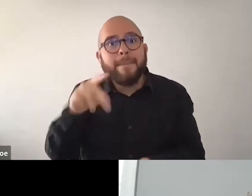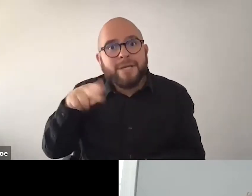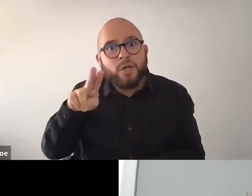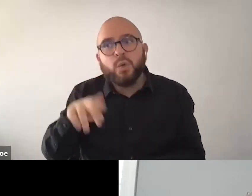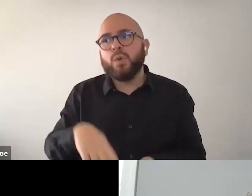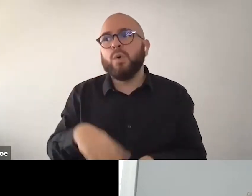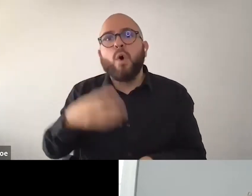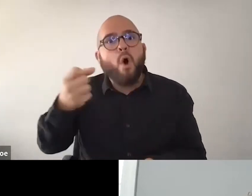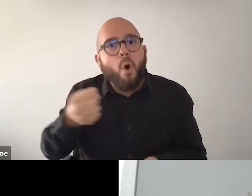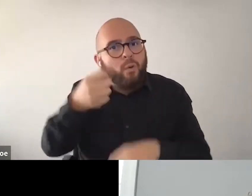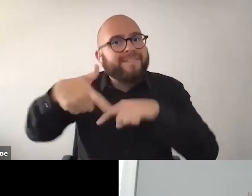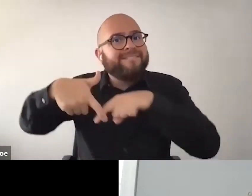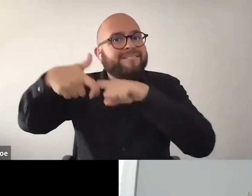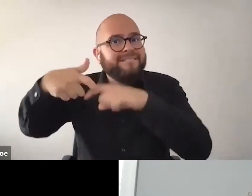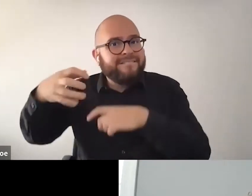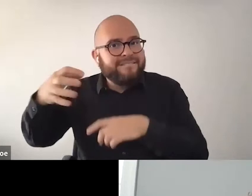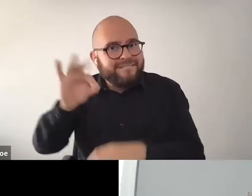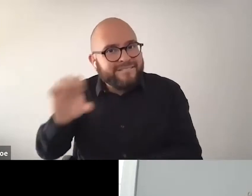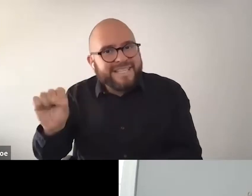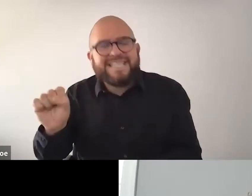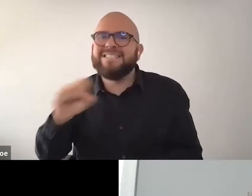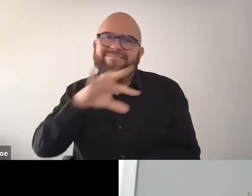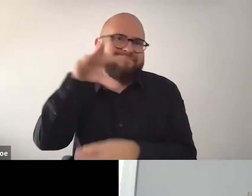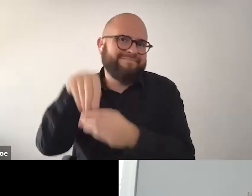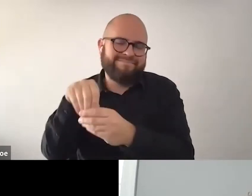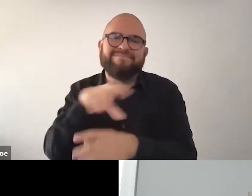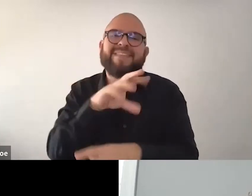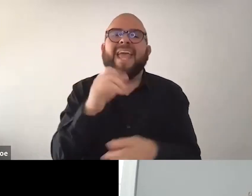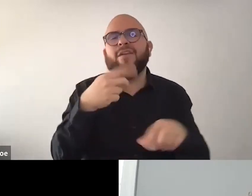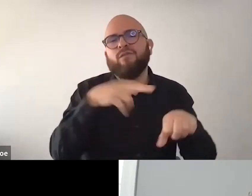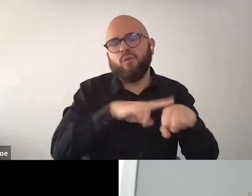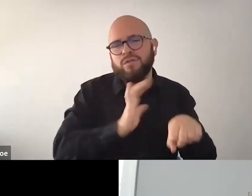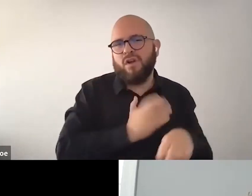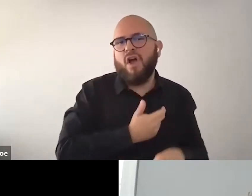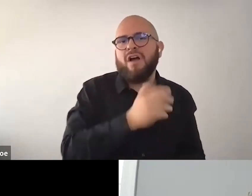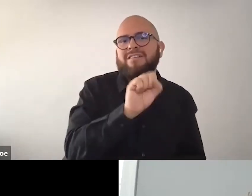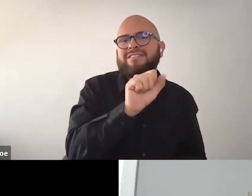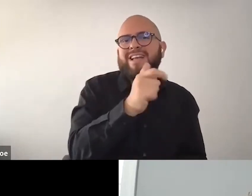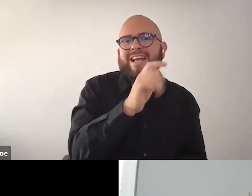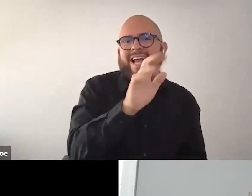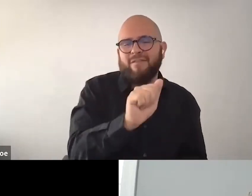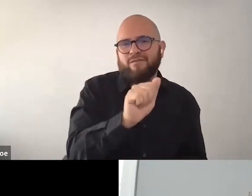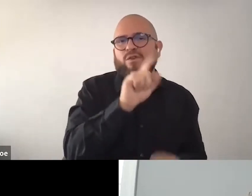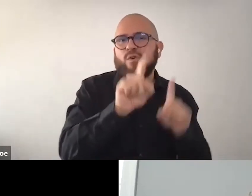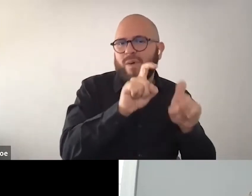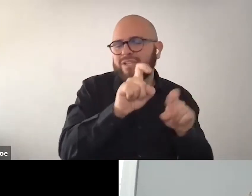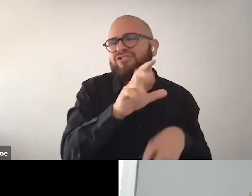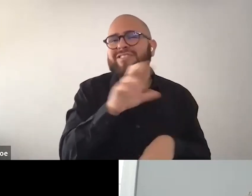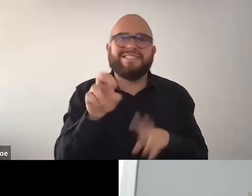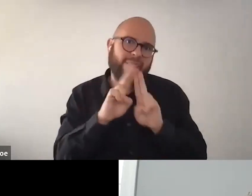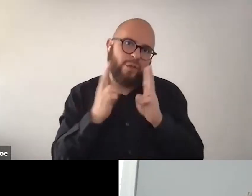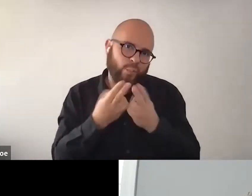and of course the SAG AFTRA website or reach out to the union with questions. As a reminder to everyone watching this presentation